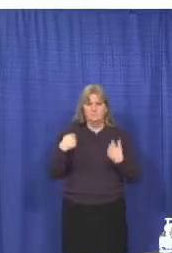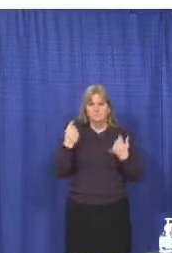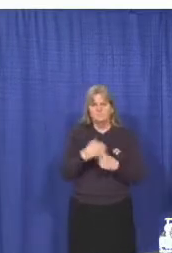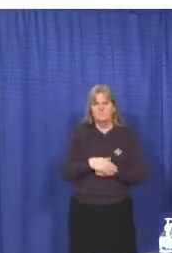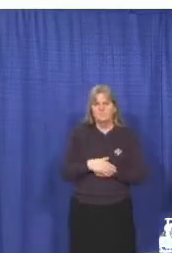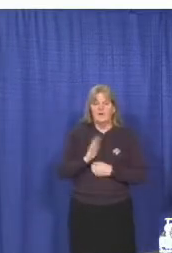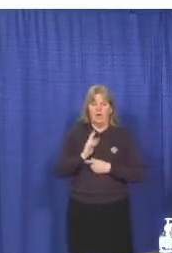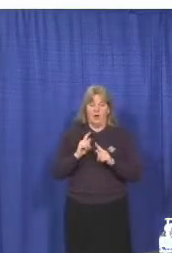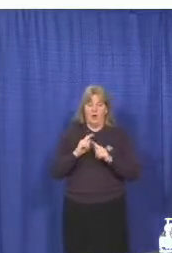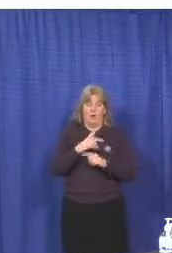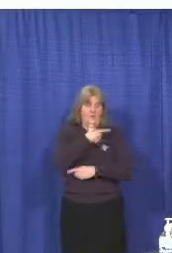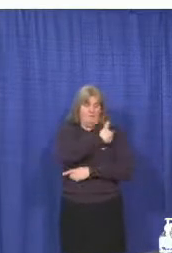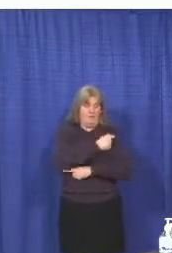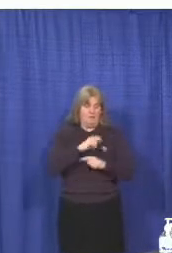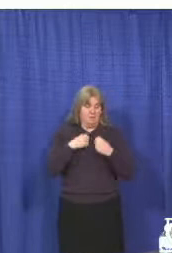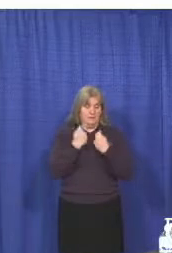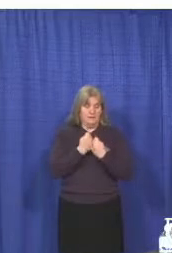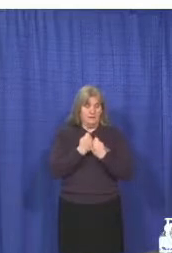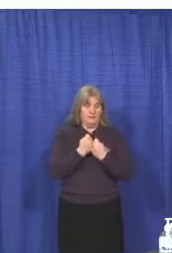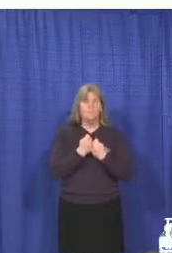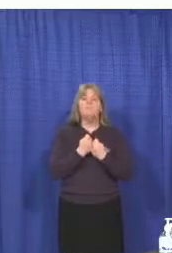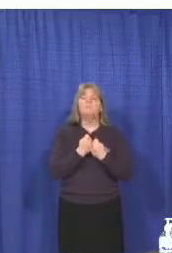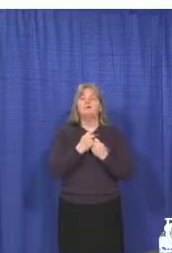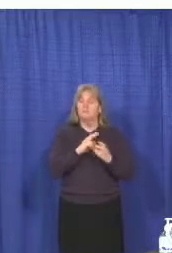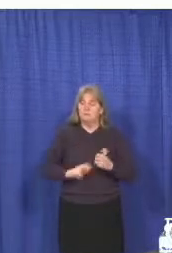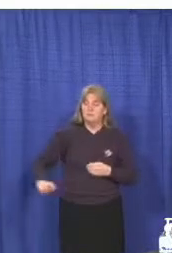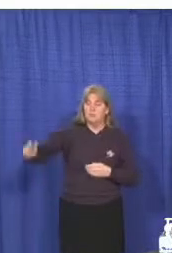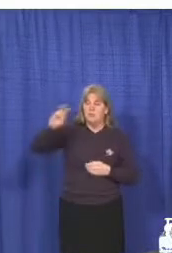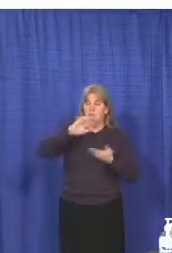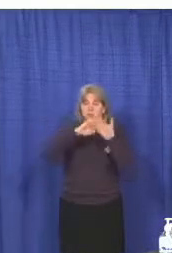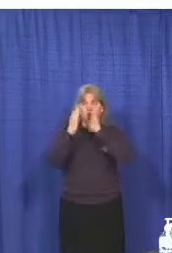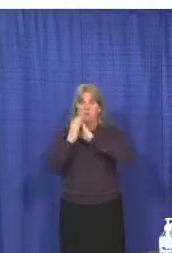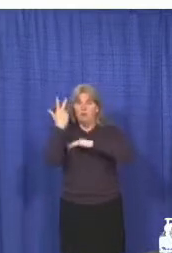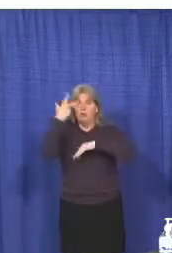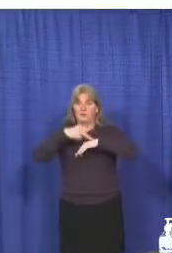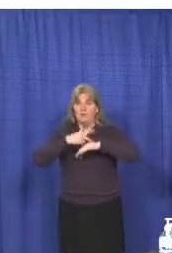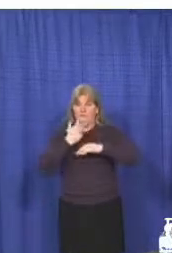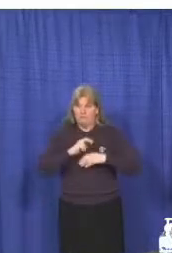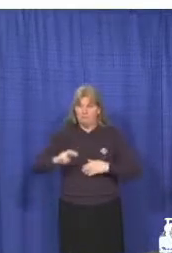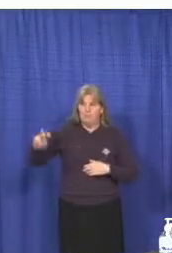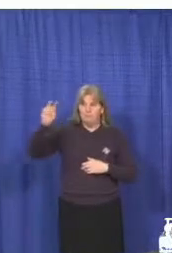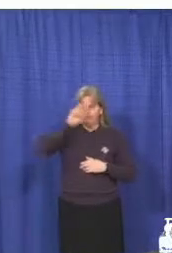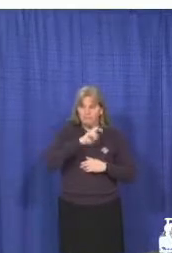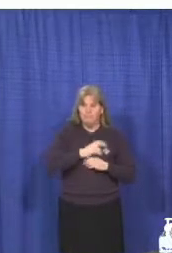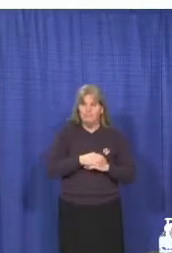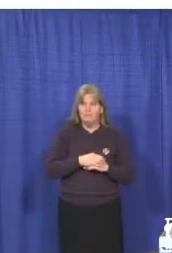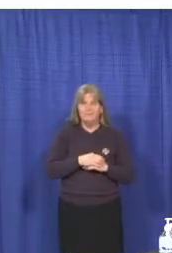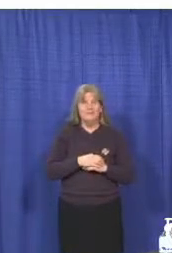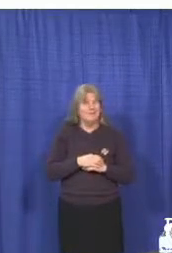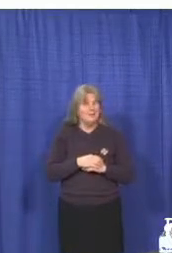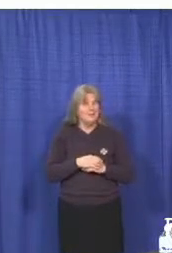Our vaccine team have completed their third visit and even